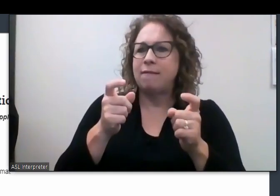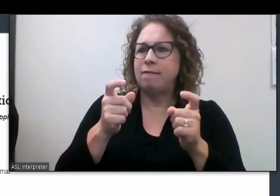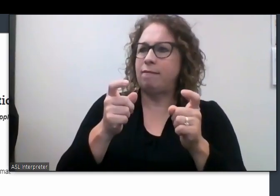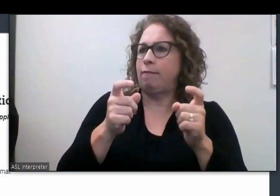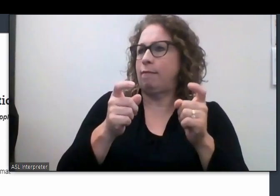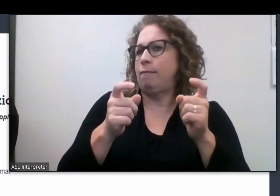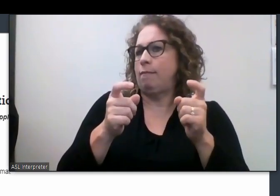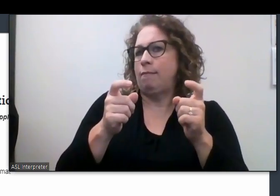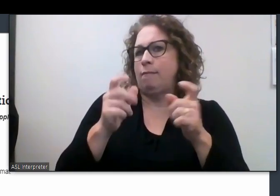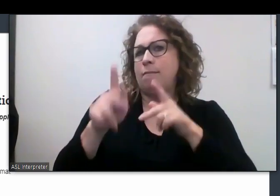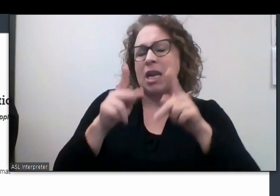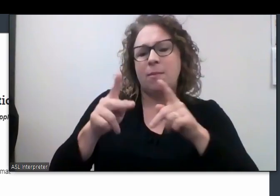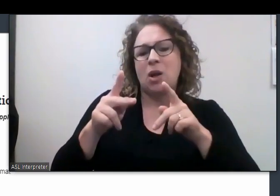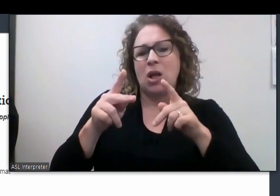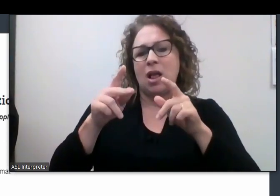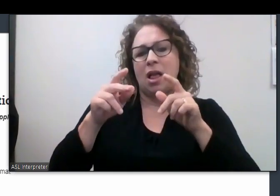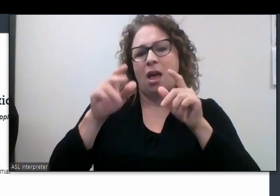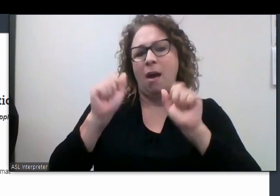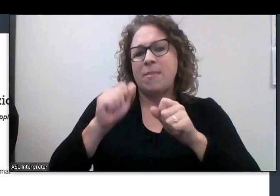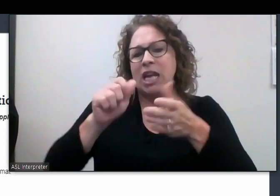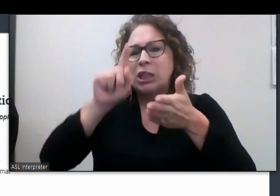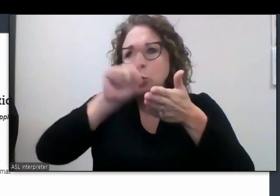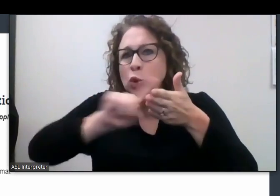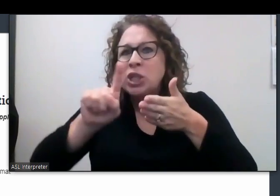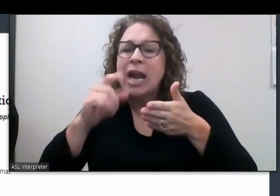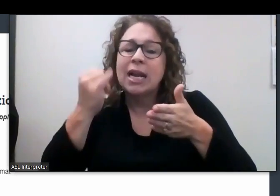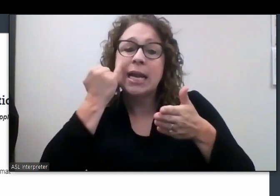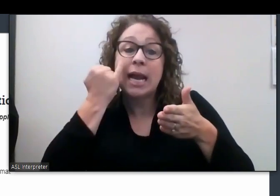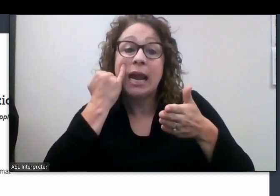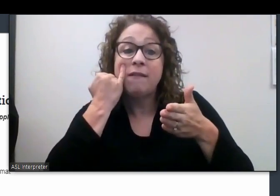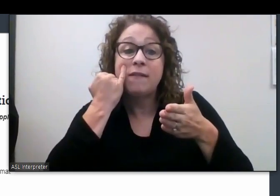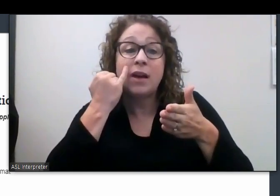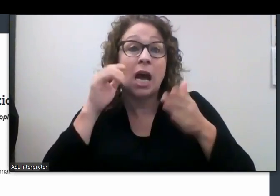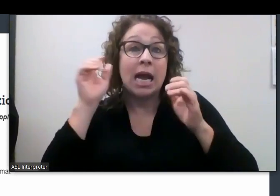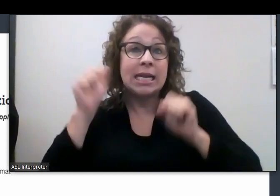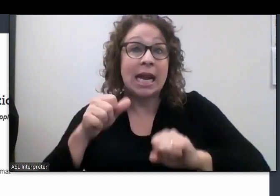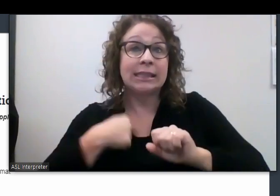That could be with a checkbox system, like the top screenshot, which asked participants